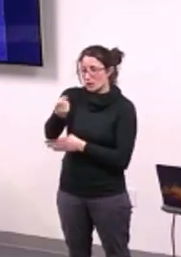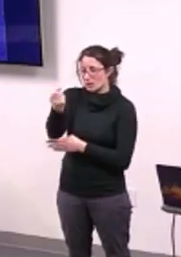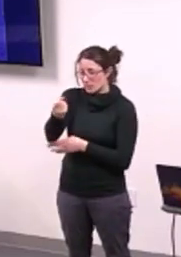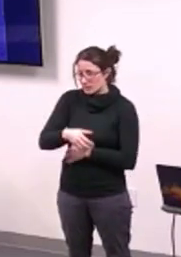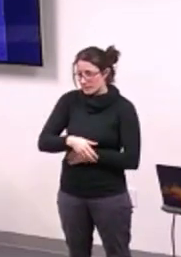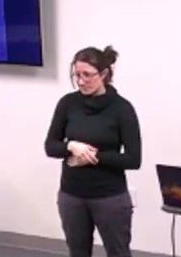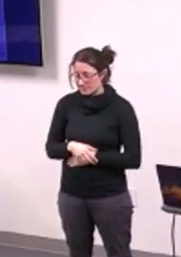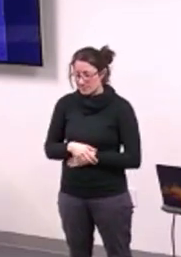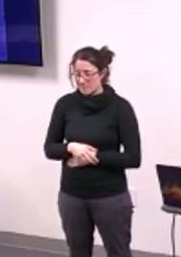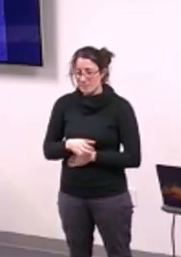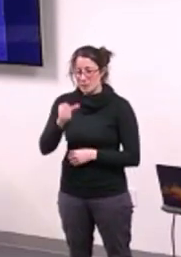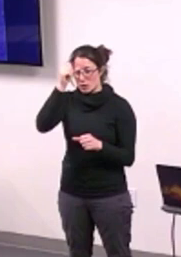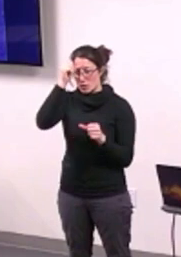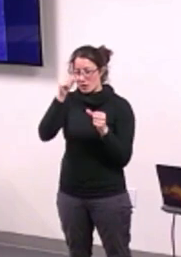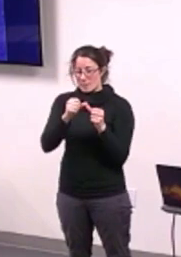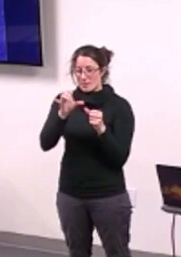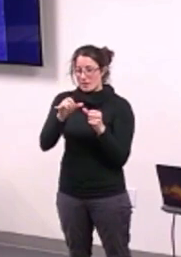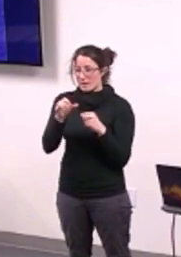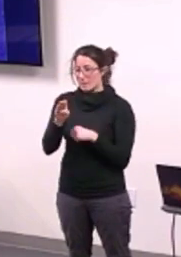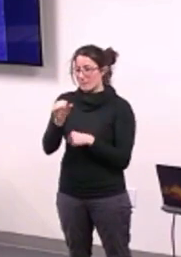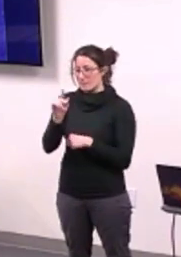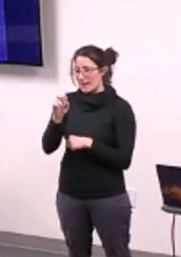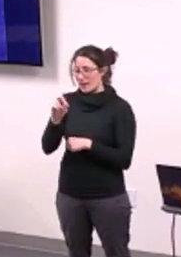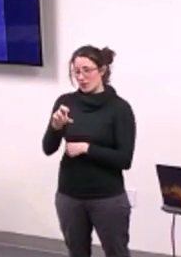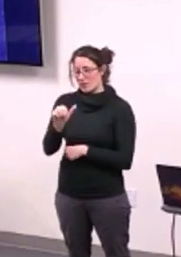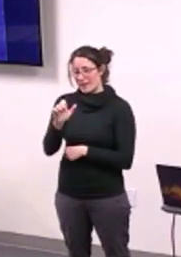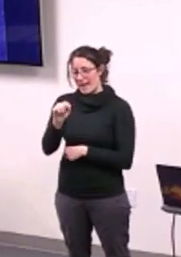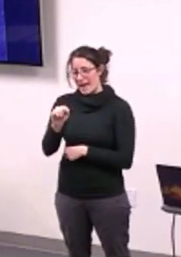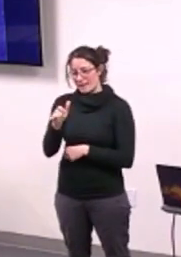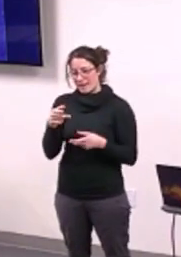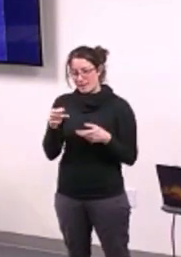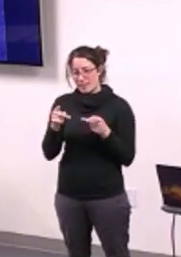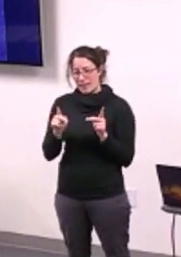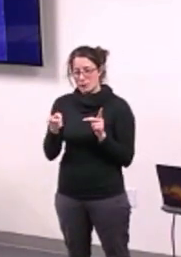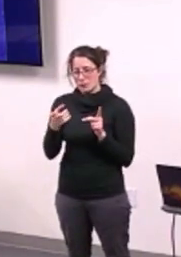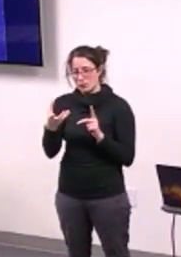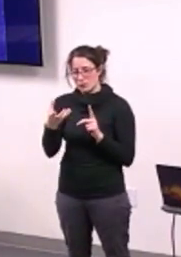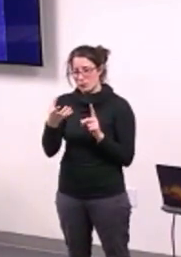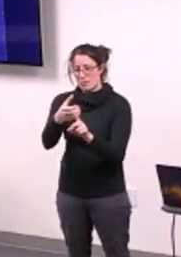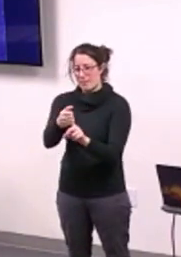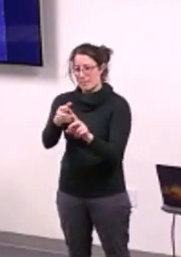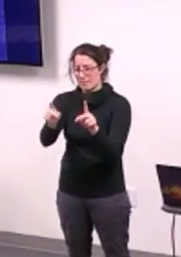So remember the Baker Act is the law that allows you to grab a person up and put them in an institution.